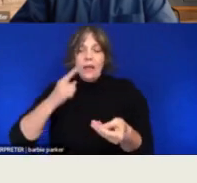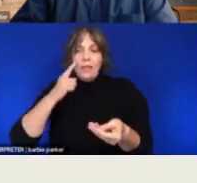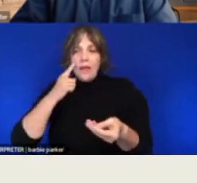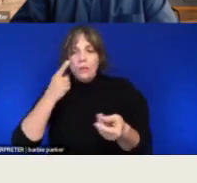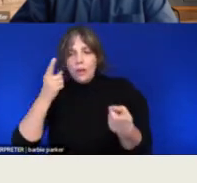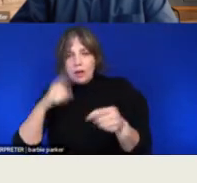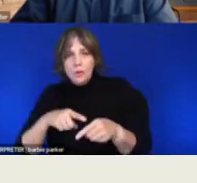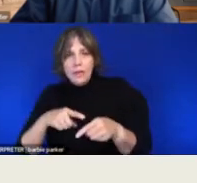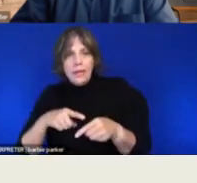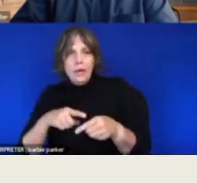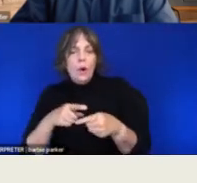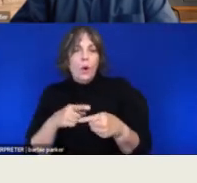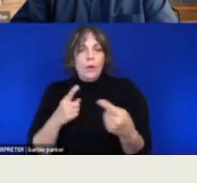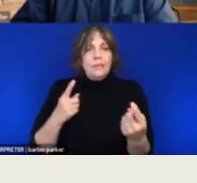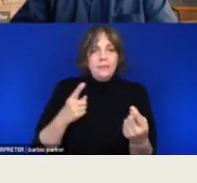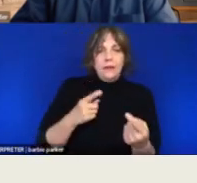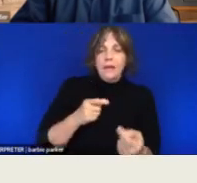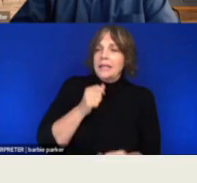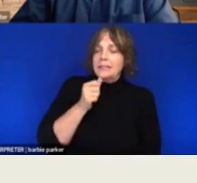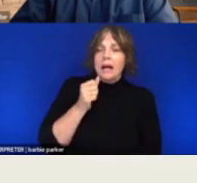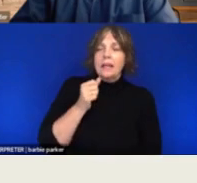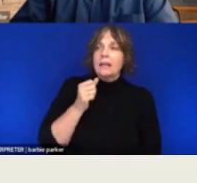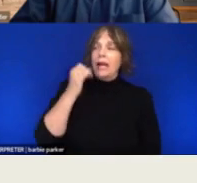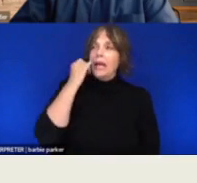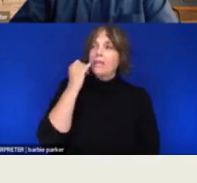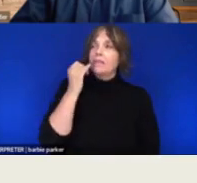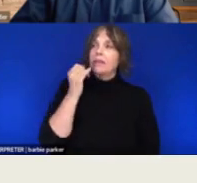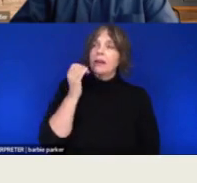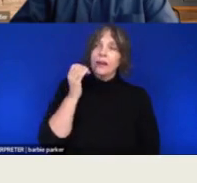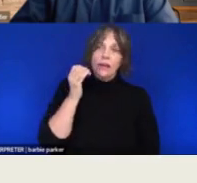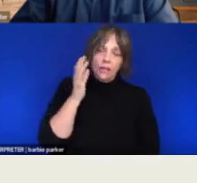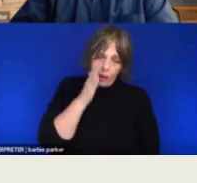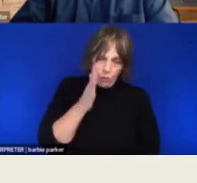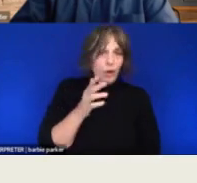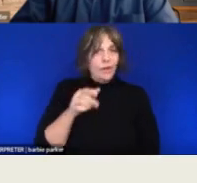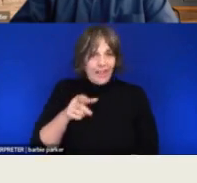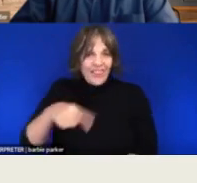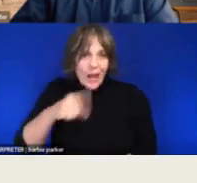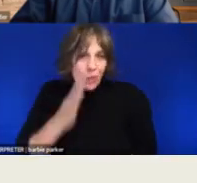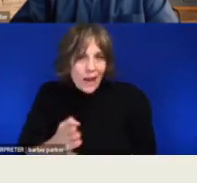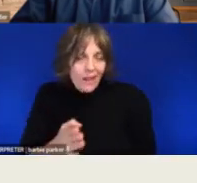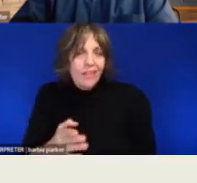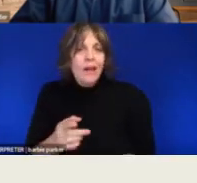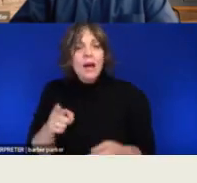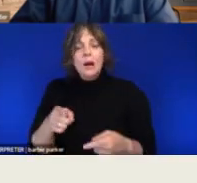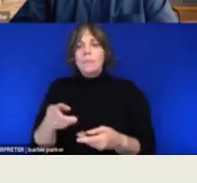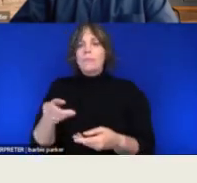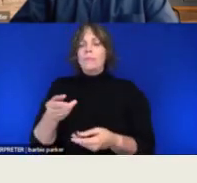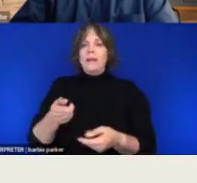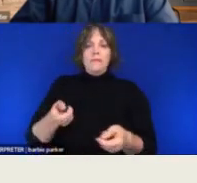right? It's not a question of if they will, they will, but if you can facilitate that space and